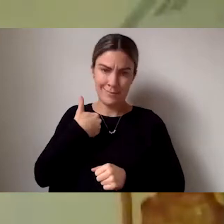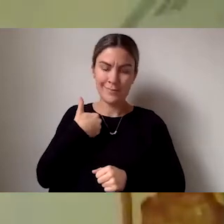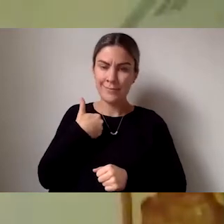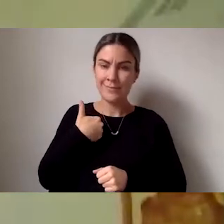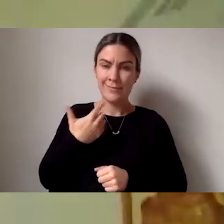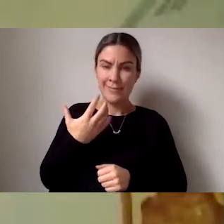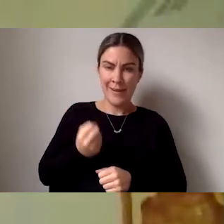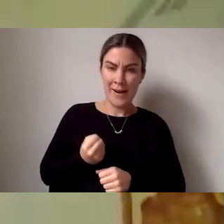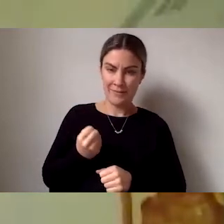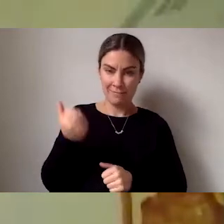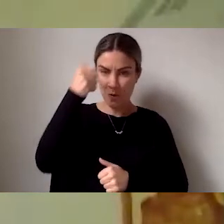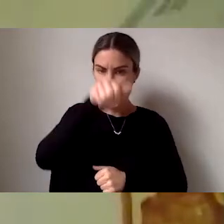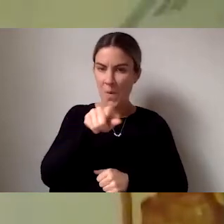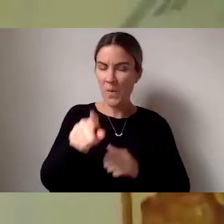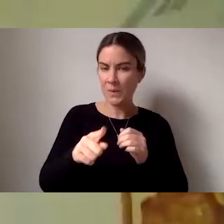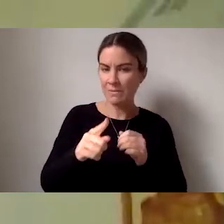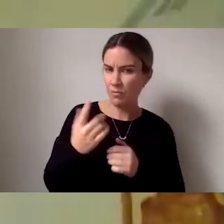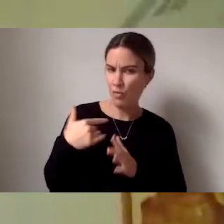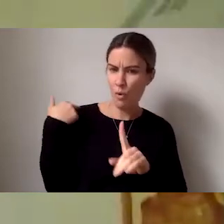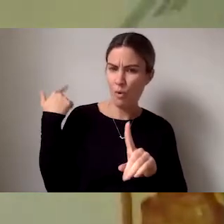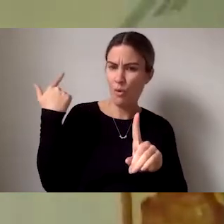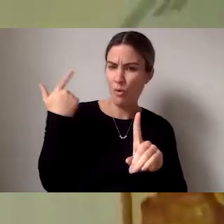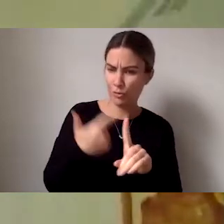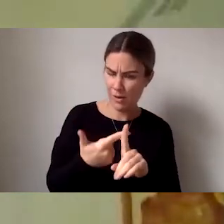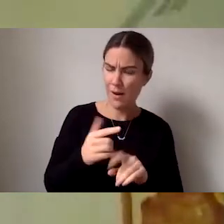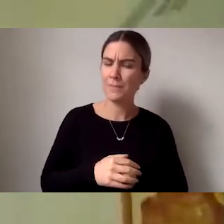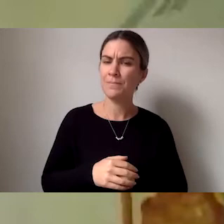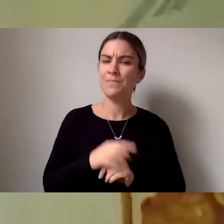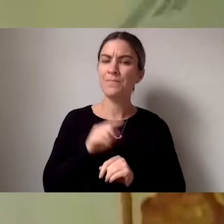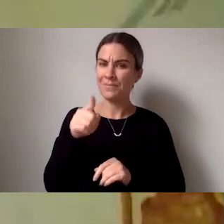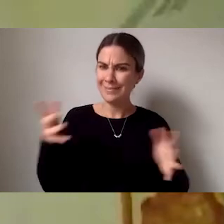conversations and encourages us to actively participate in these